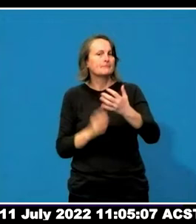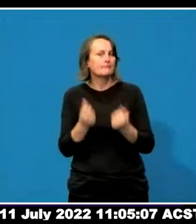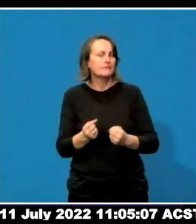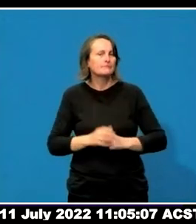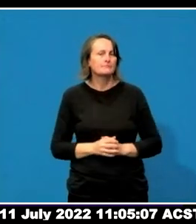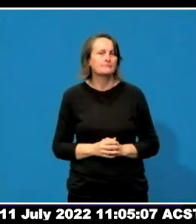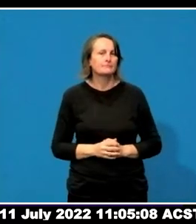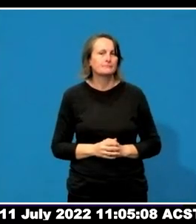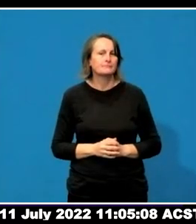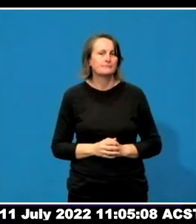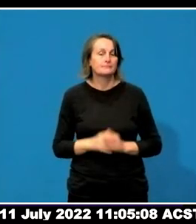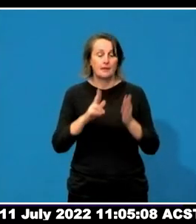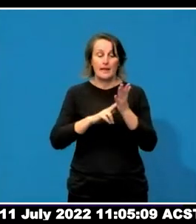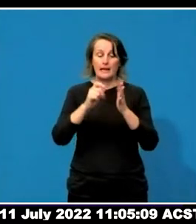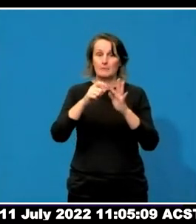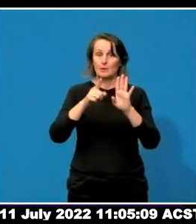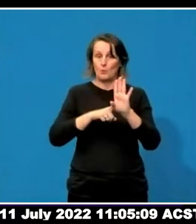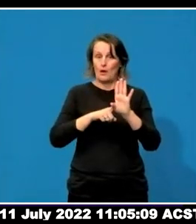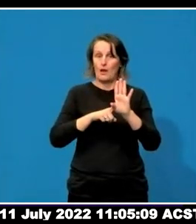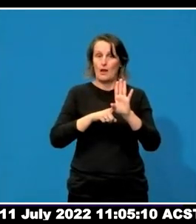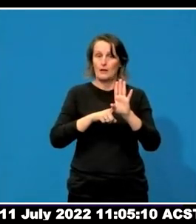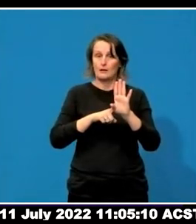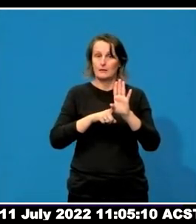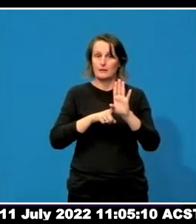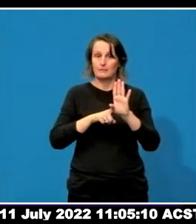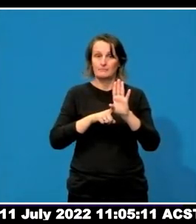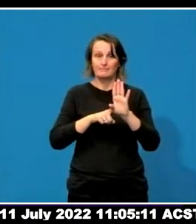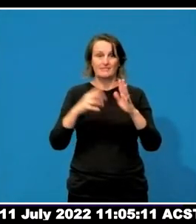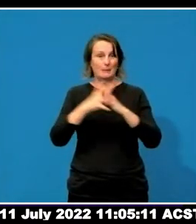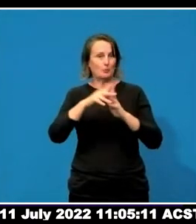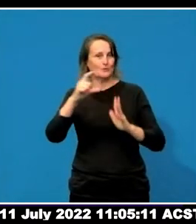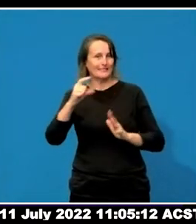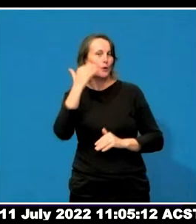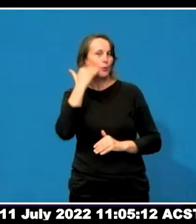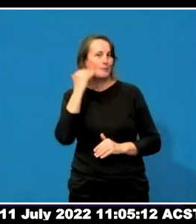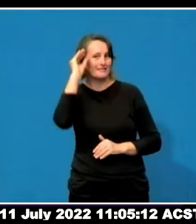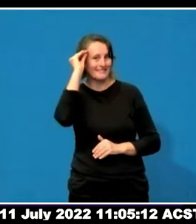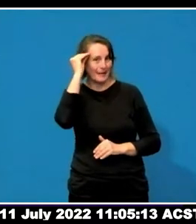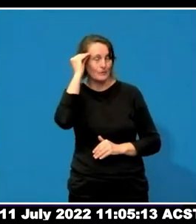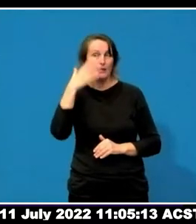The NPYWC advocate for a more flexible NDIS that responds to the needs of the people